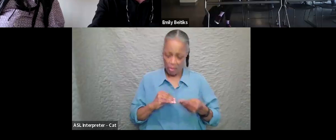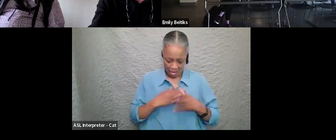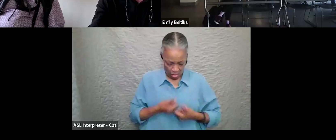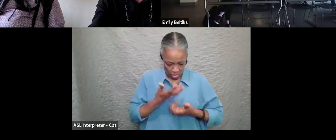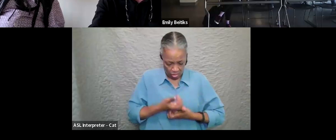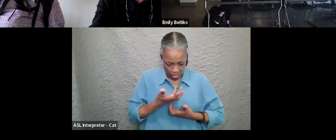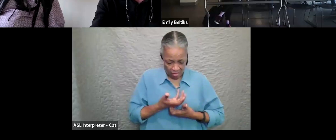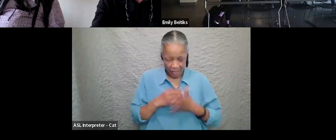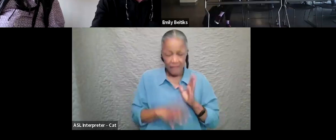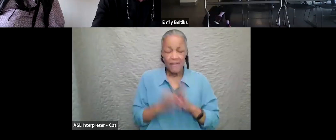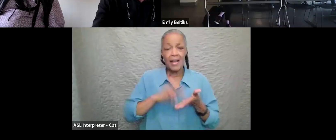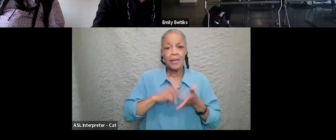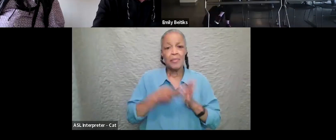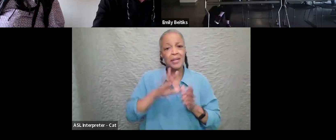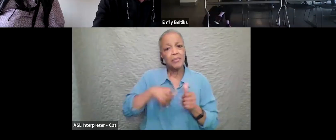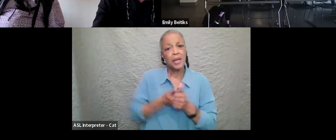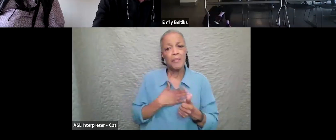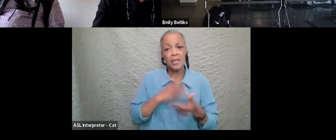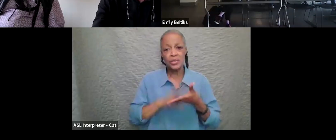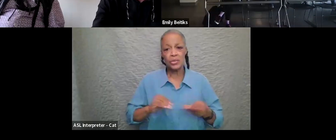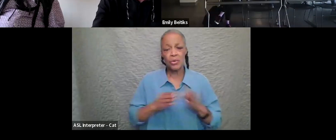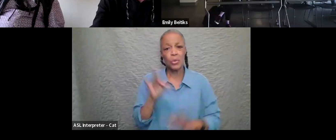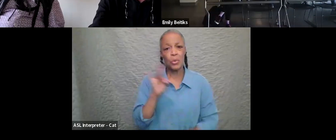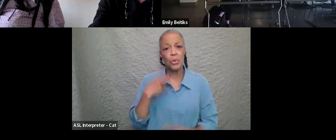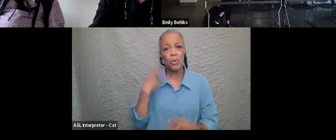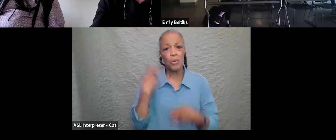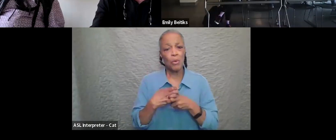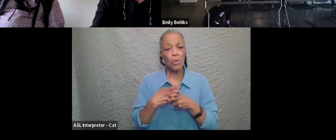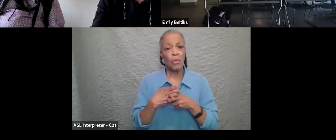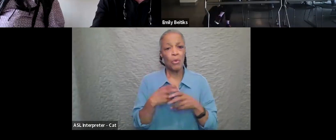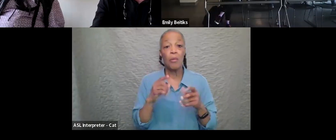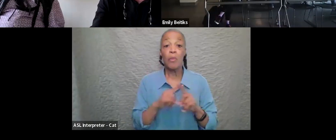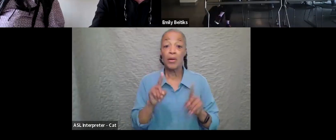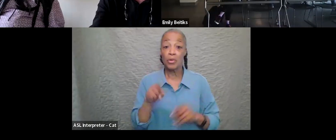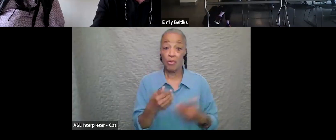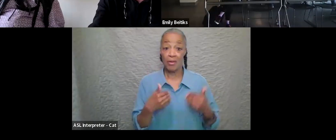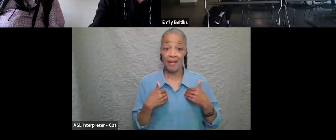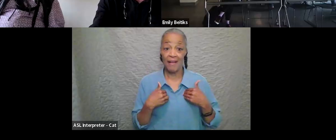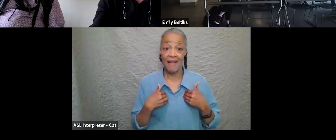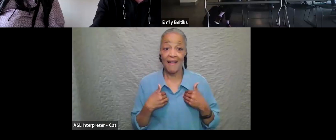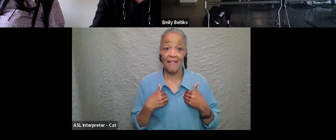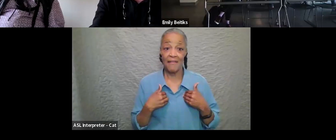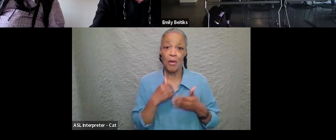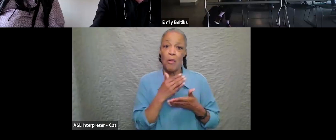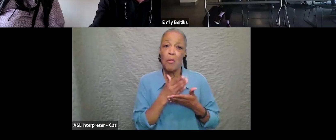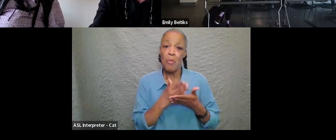of meaning out of this with only, at best, partial success and,